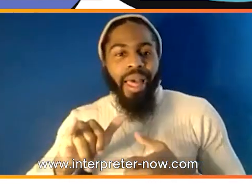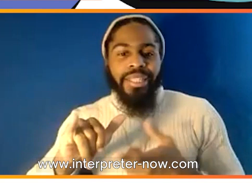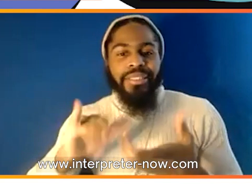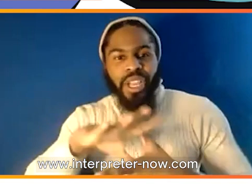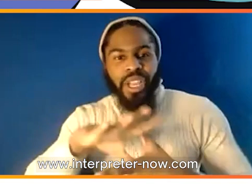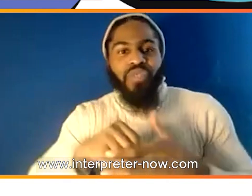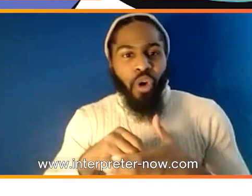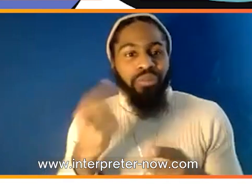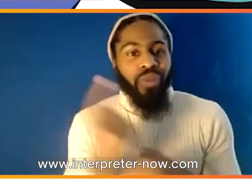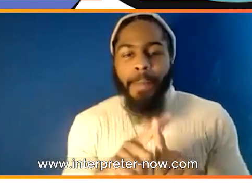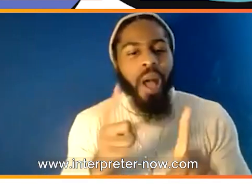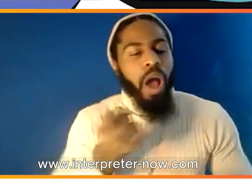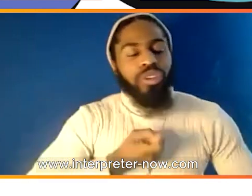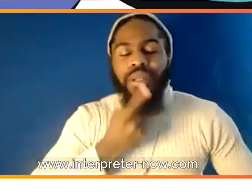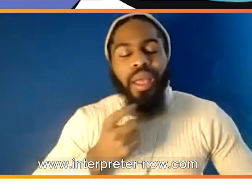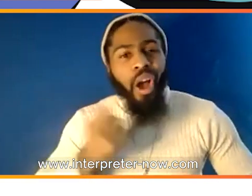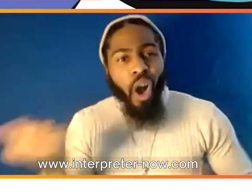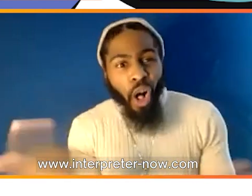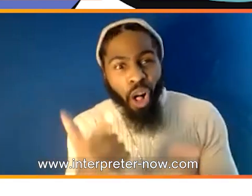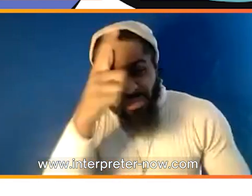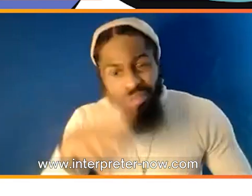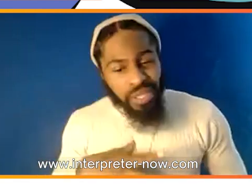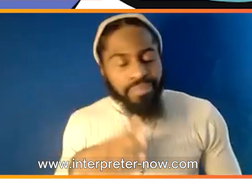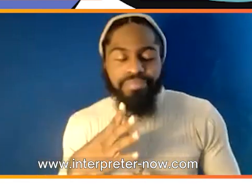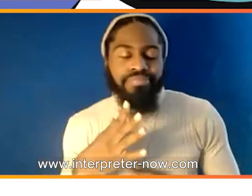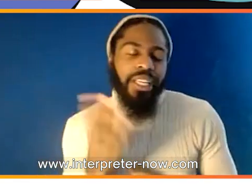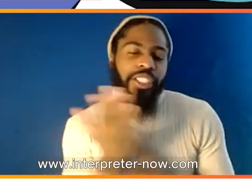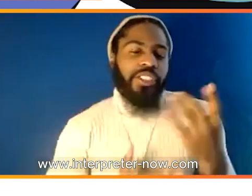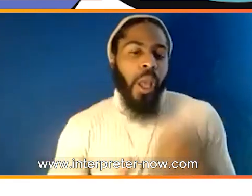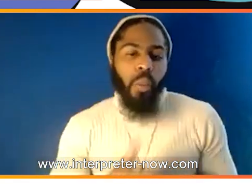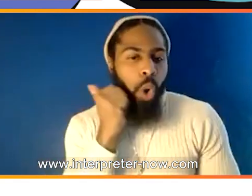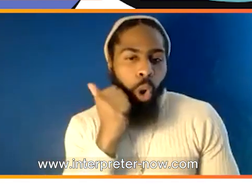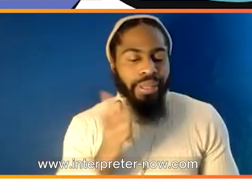that just won't, and that's okay. That's okay, and maybe they will at some point, and that's